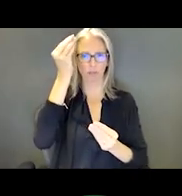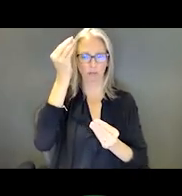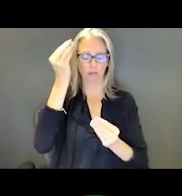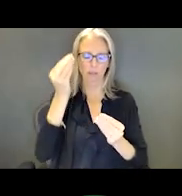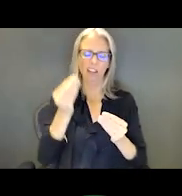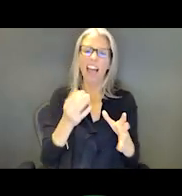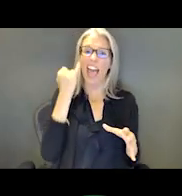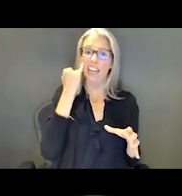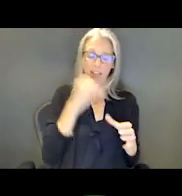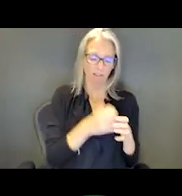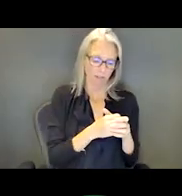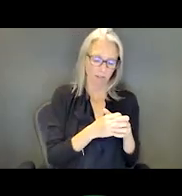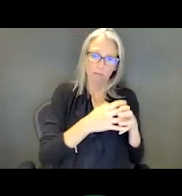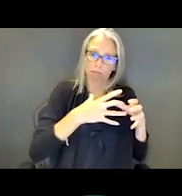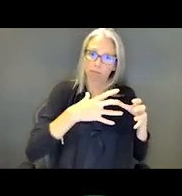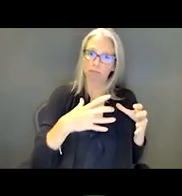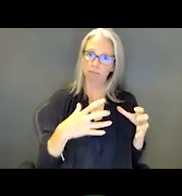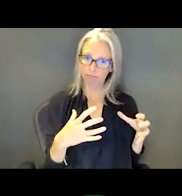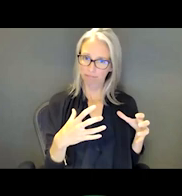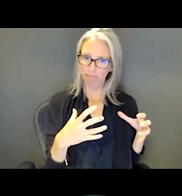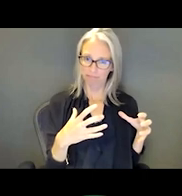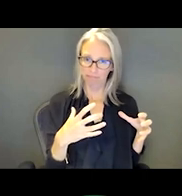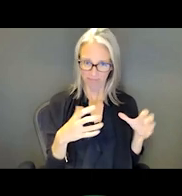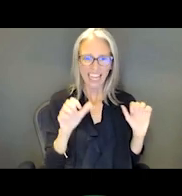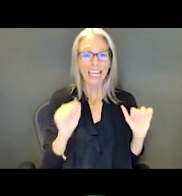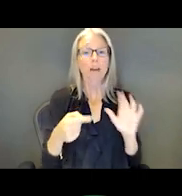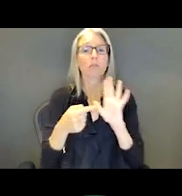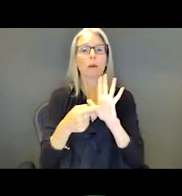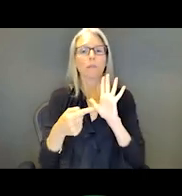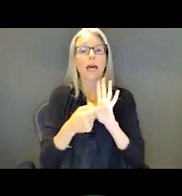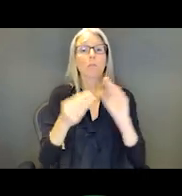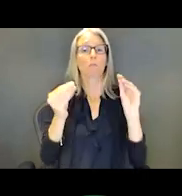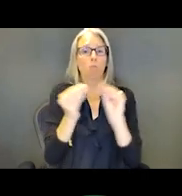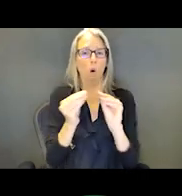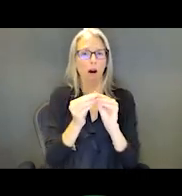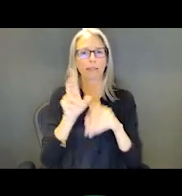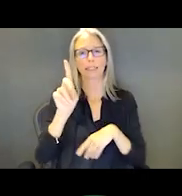whether they think that a trail or something like that might meet their needs as opposed